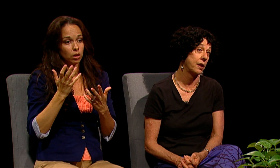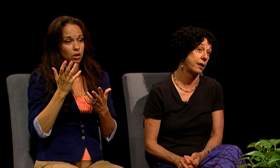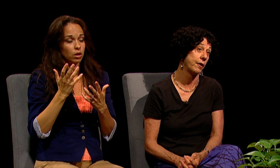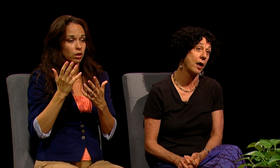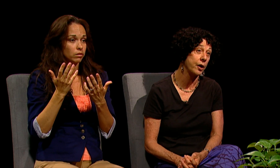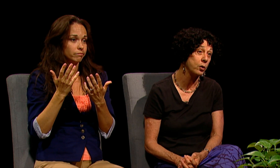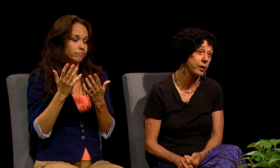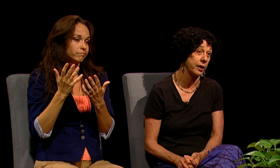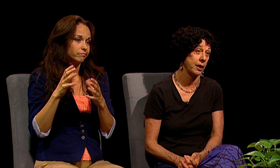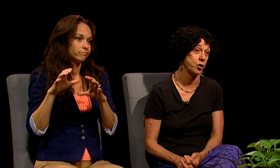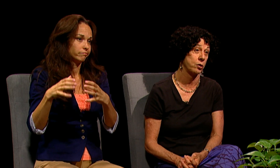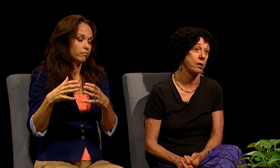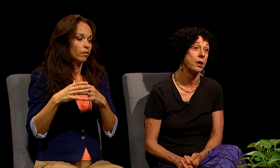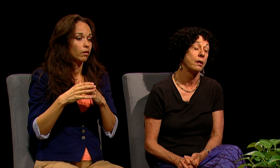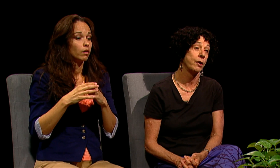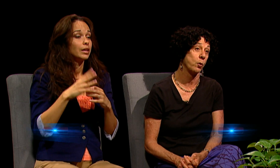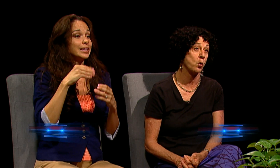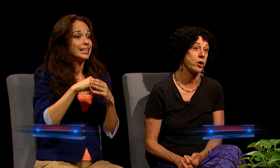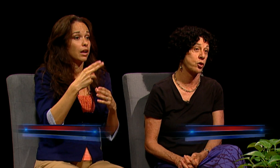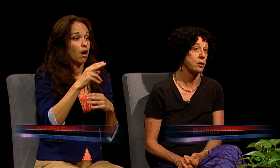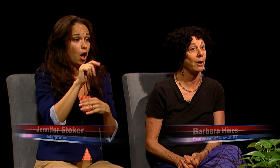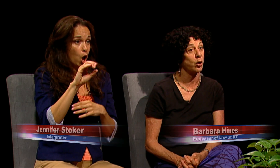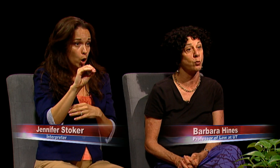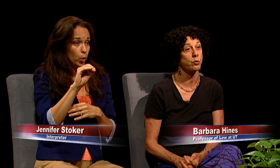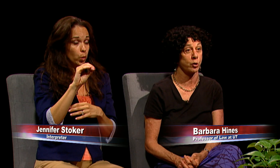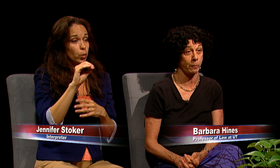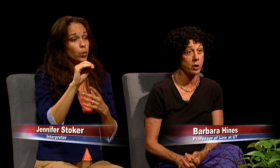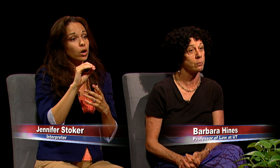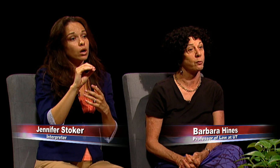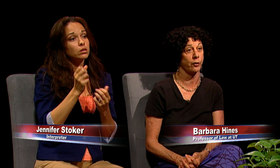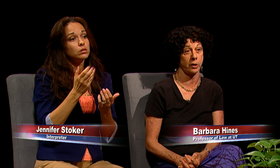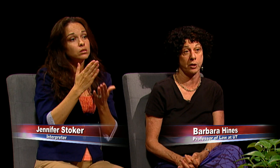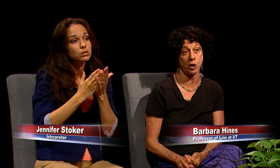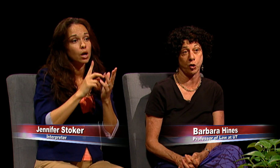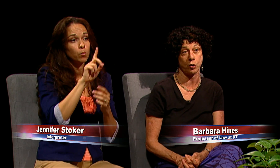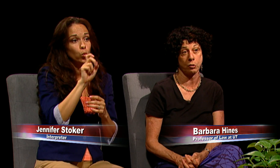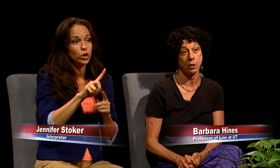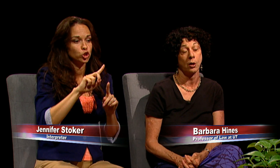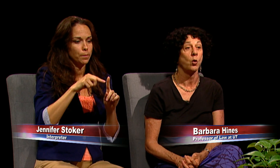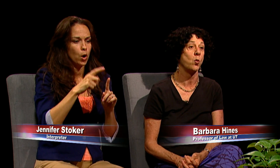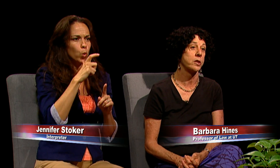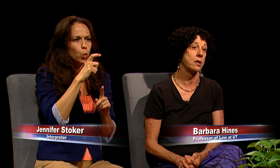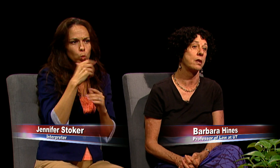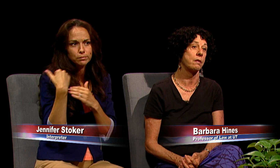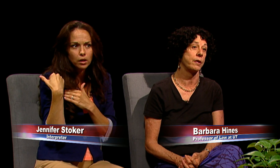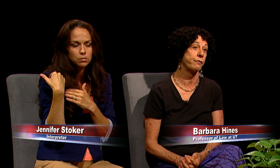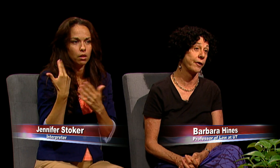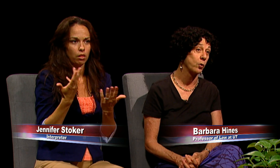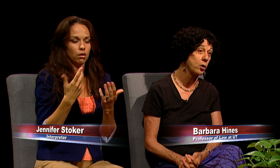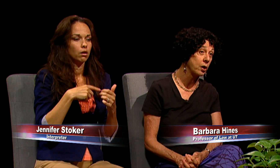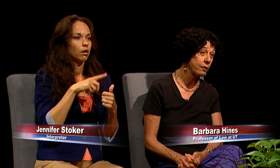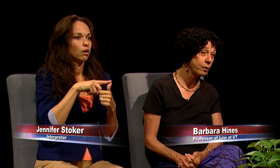AND IN THE HUTTO LITIGATION, THERE WERE QUESTIONS ABOUT WHO WAS RESPONSIBLE FOR THE CONDITIONS. WAS IT THE FEDERAL GOVERNMENT